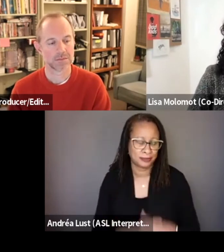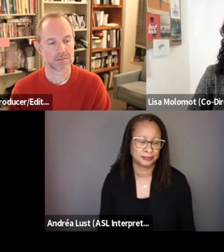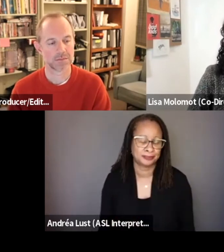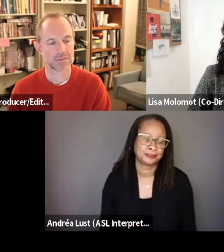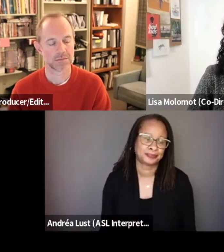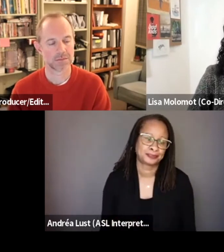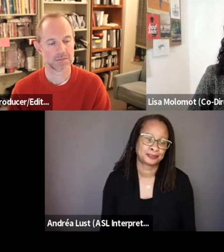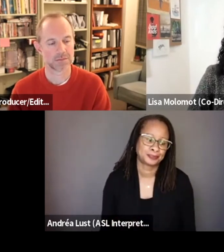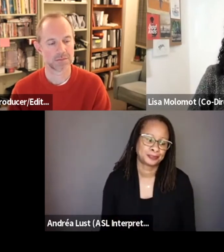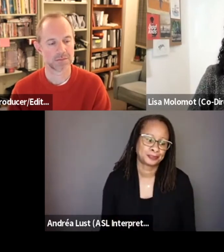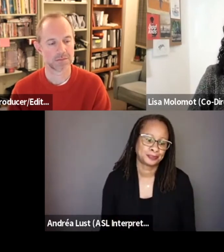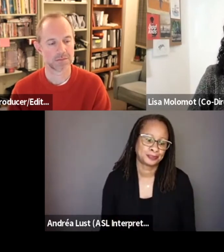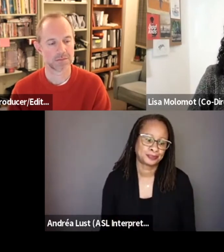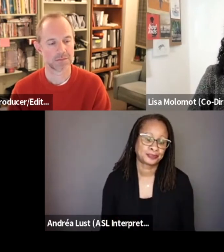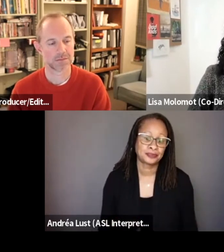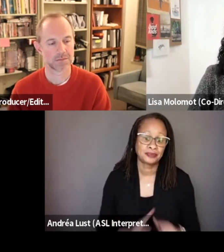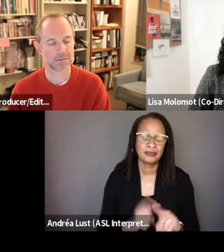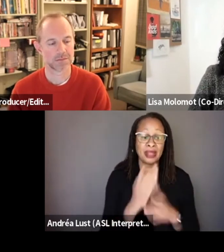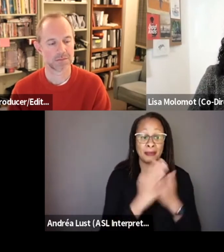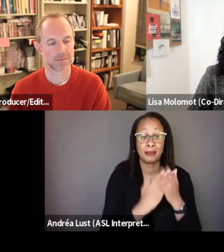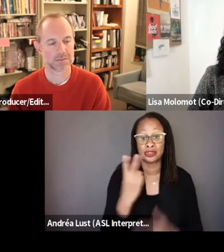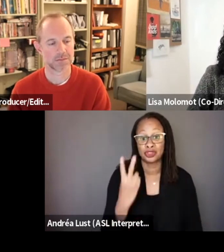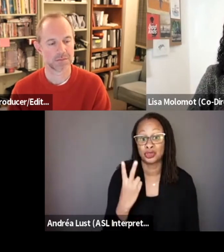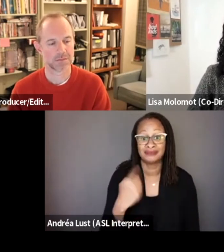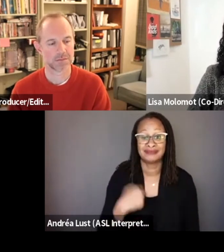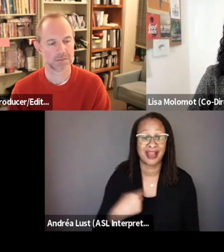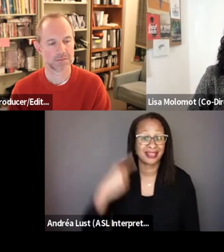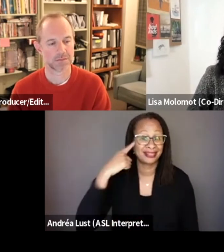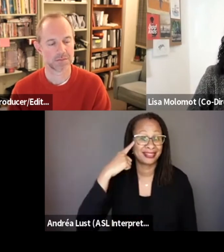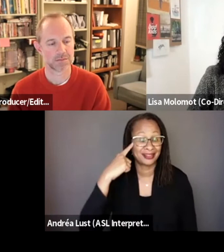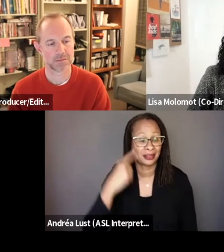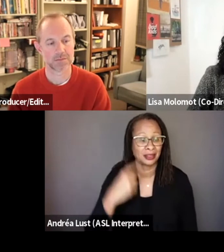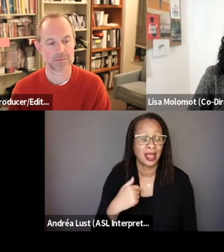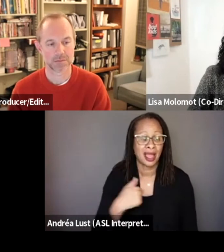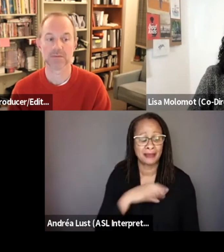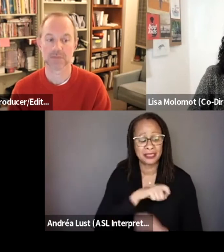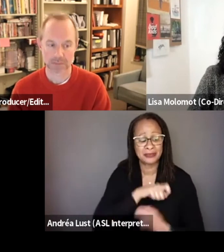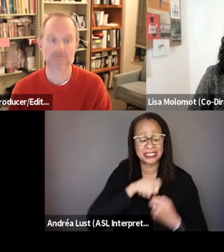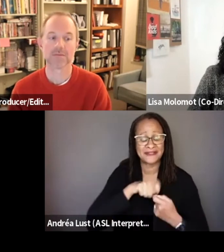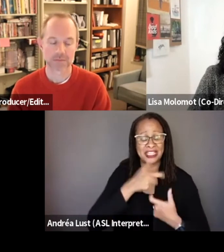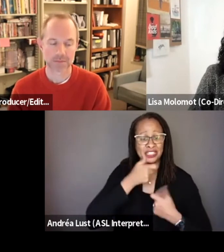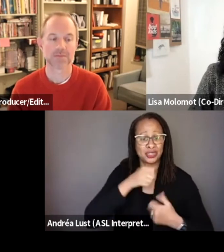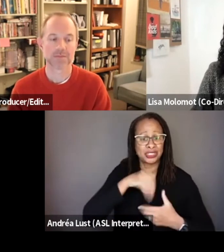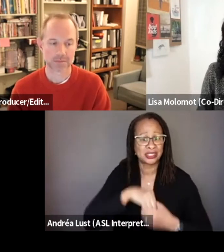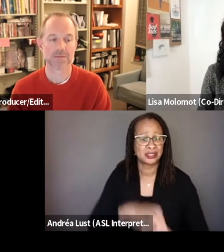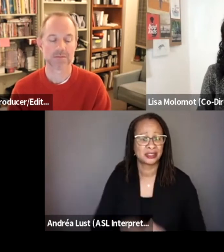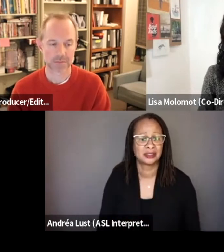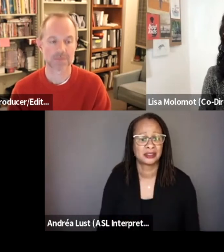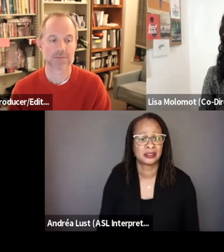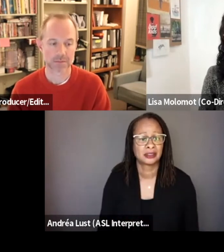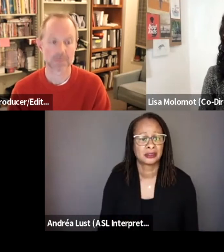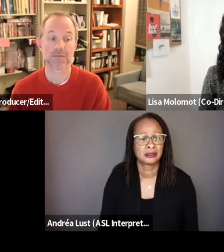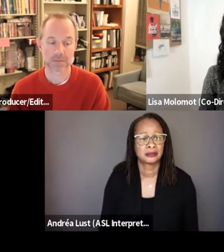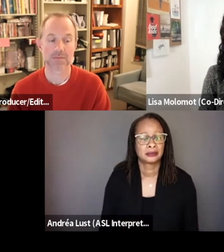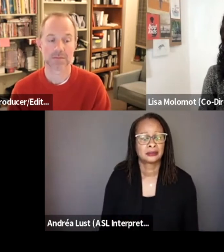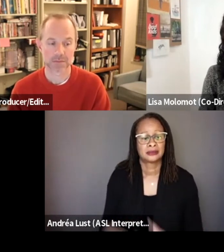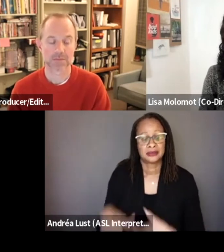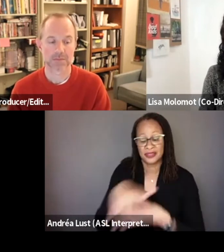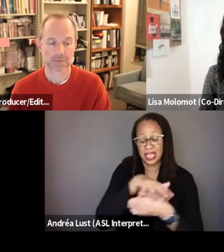But the part two, I think, that I'm particularly interested in is this area between,